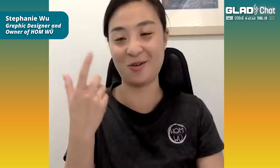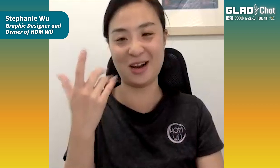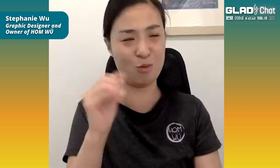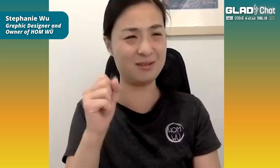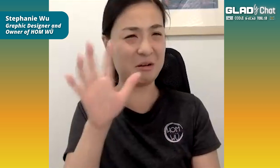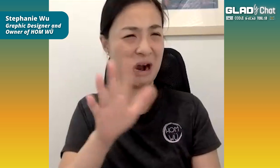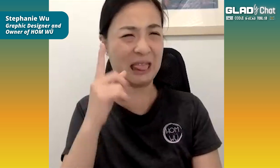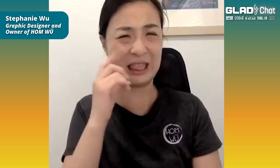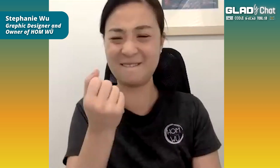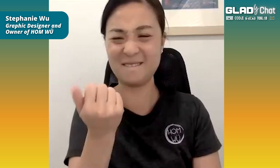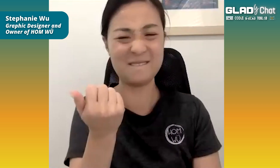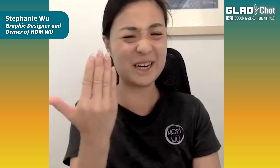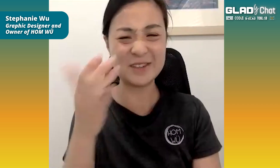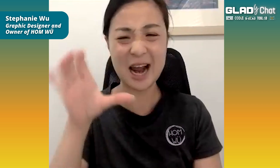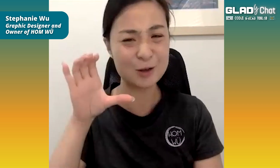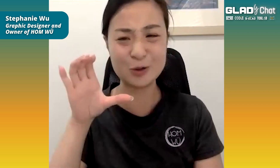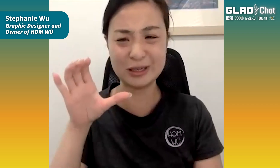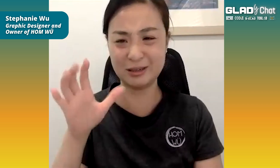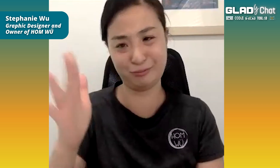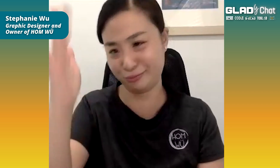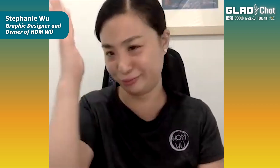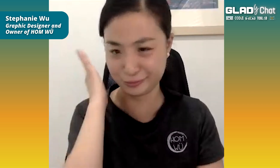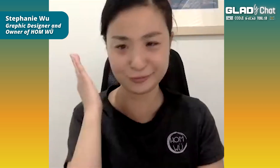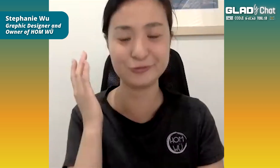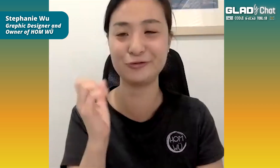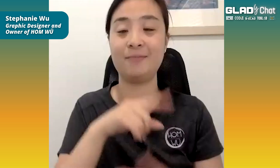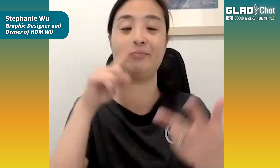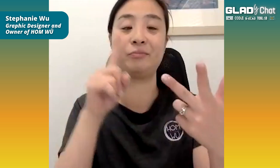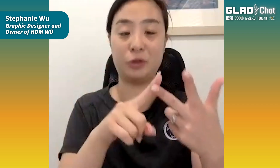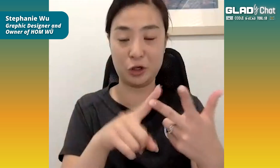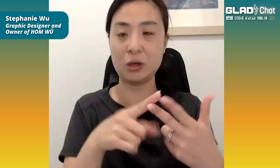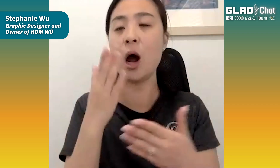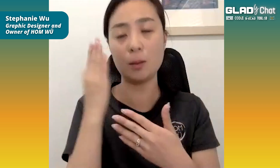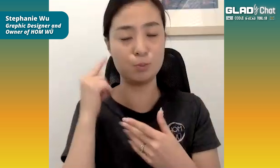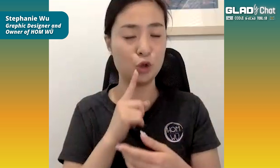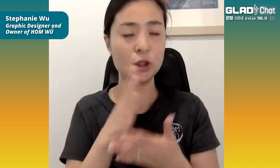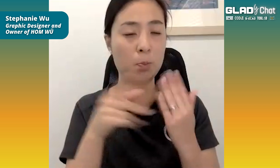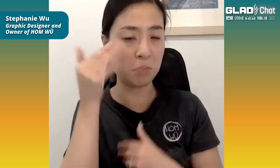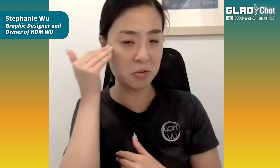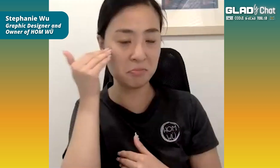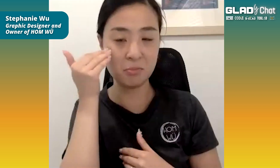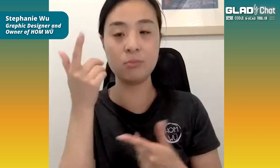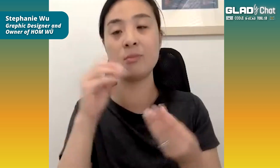It was around the 1500s, a long time ago. Third, I’m sure some of you know--